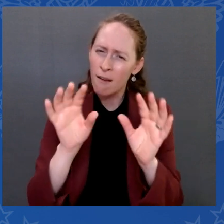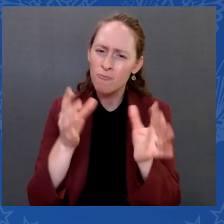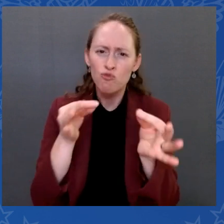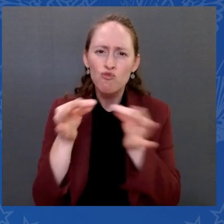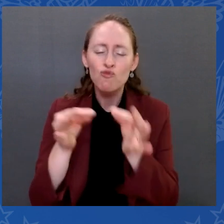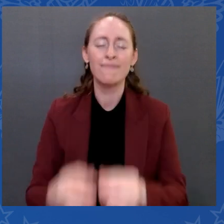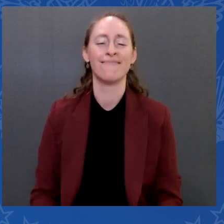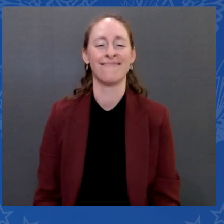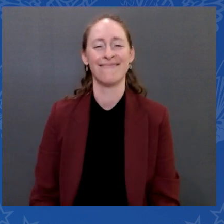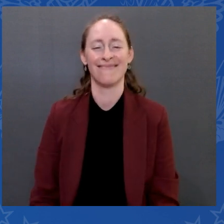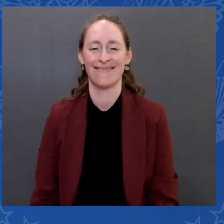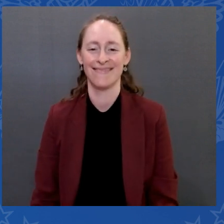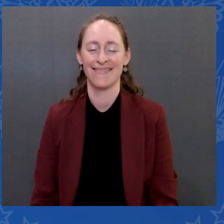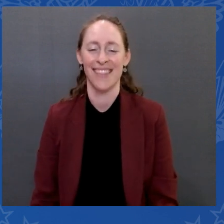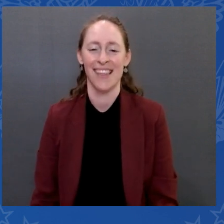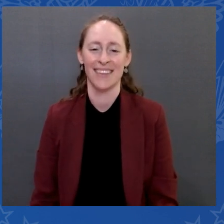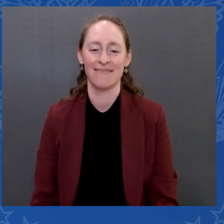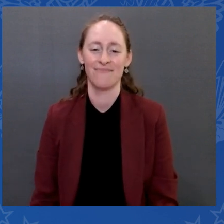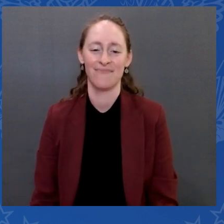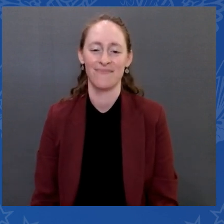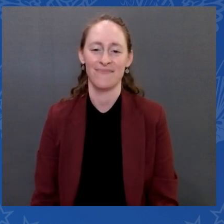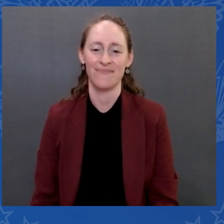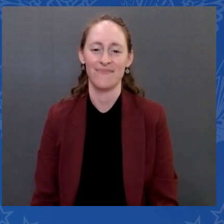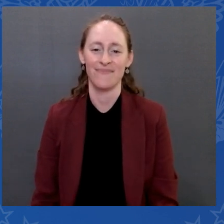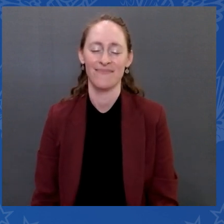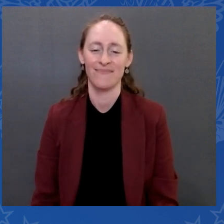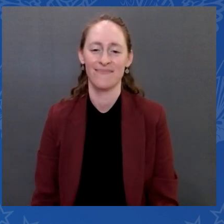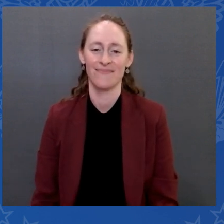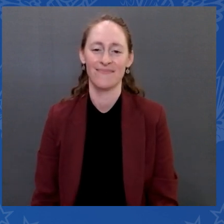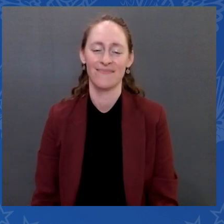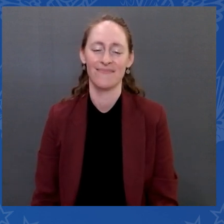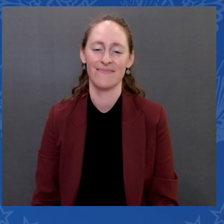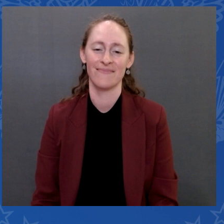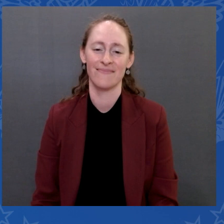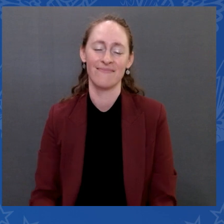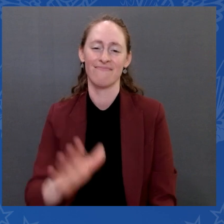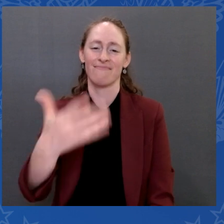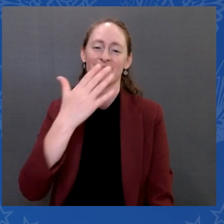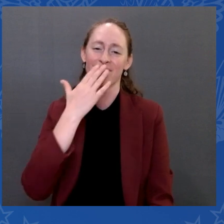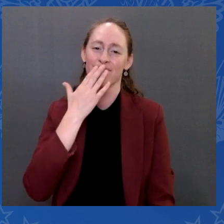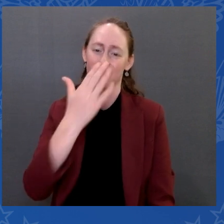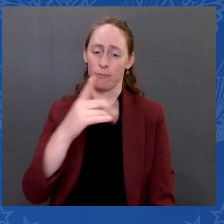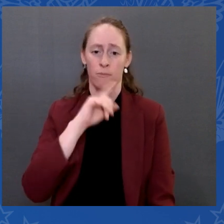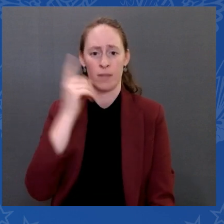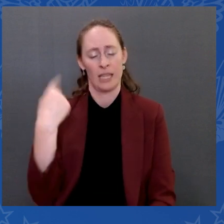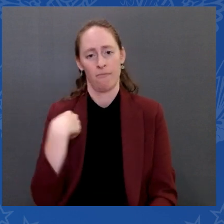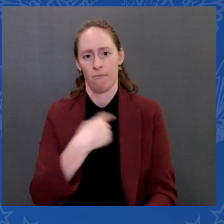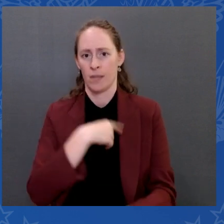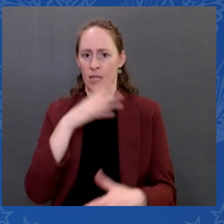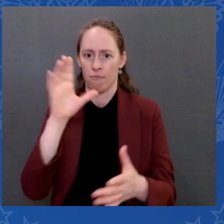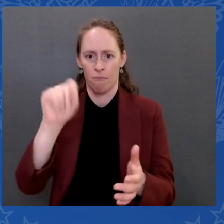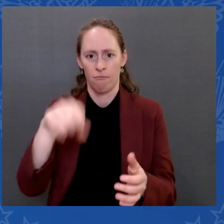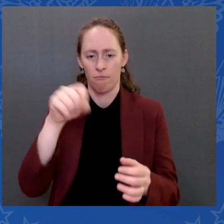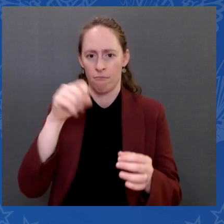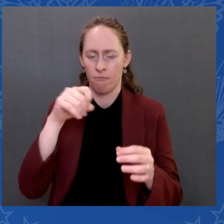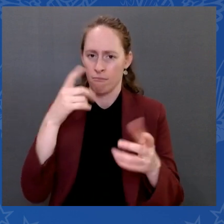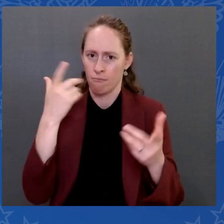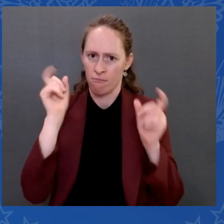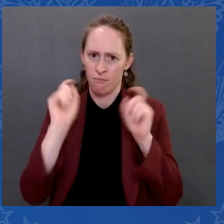secure supply of microprocessors is essential both to national security and to the health of the defense industrial base